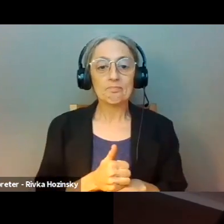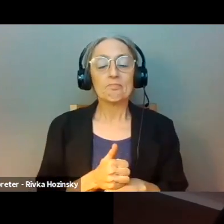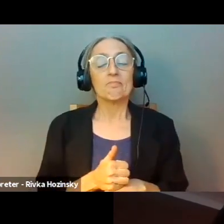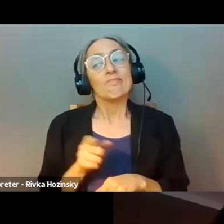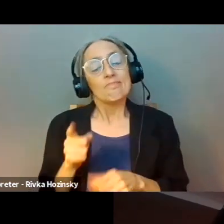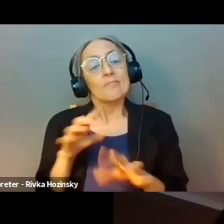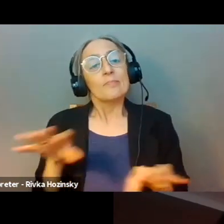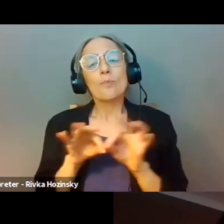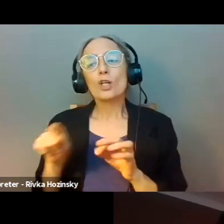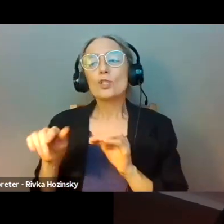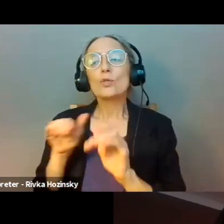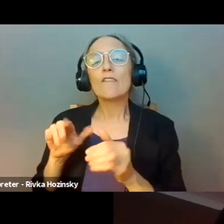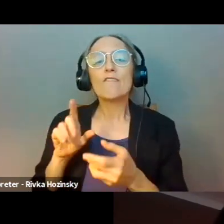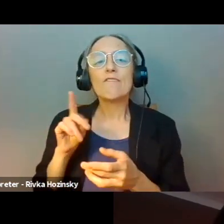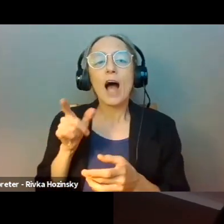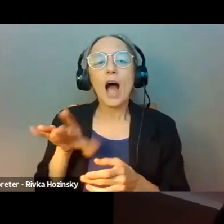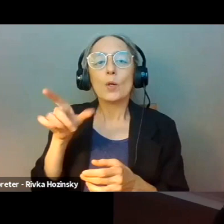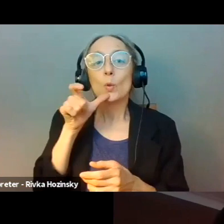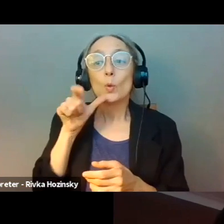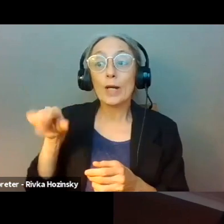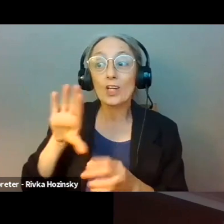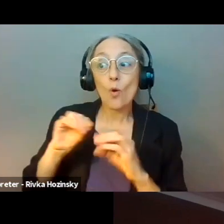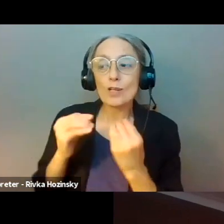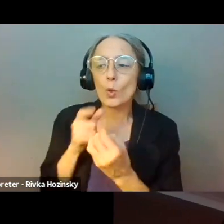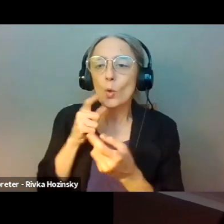your organization, try to find your allies within the community, such as